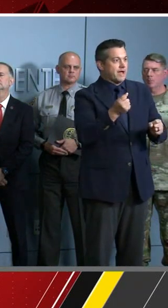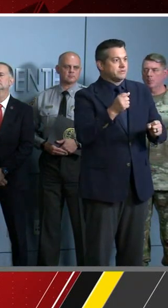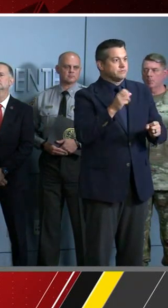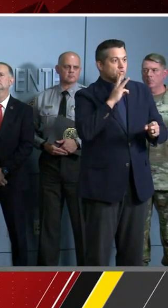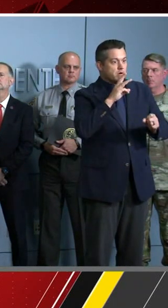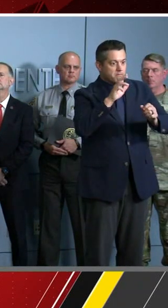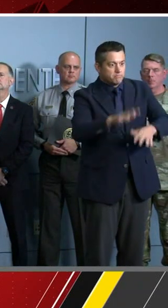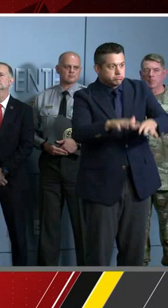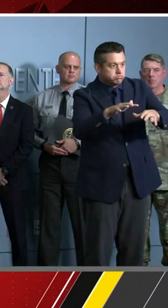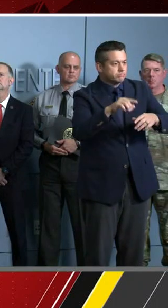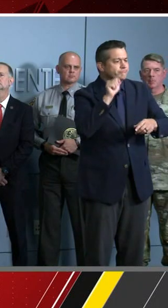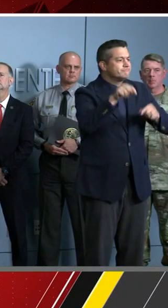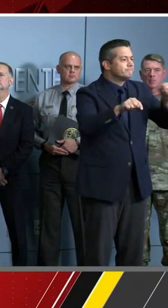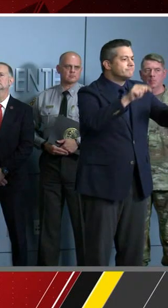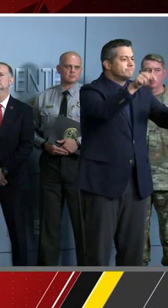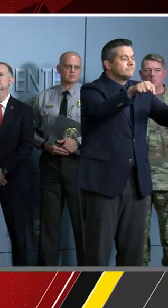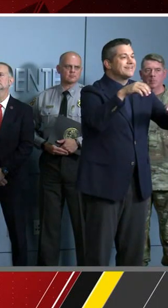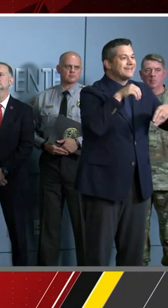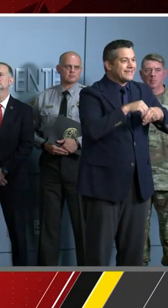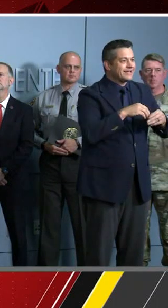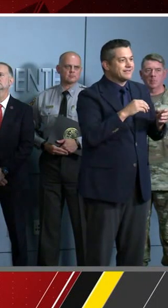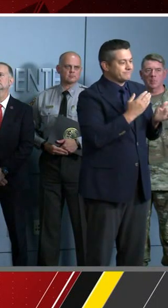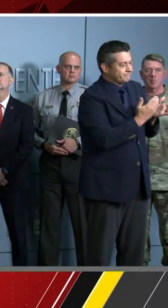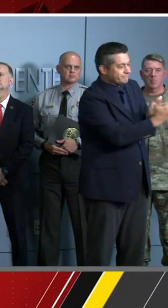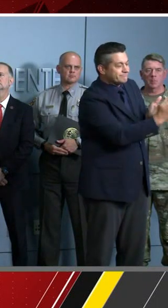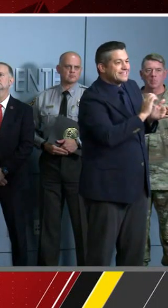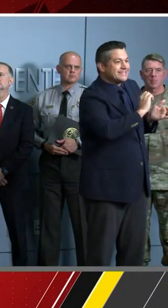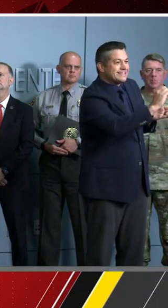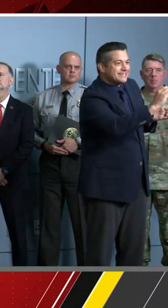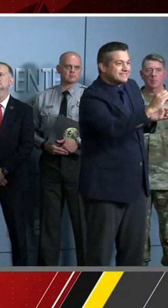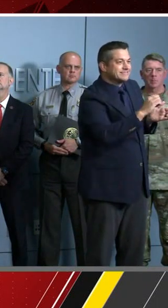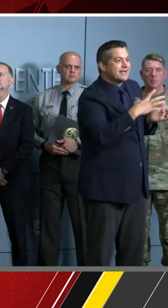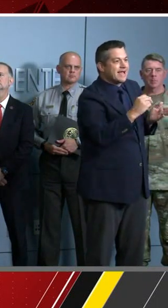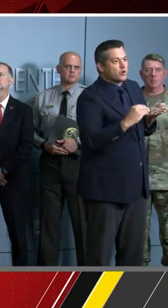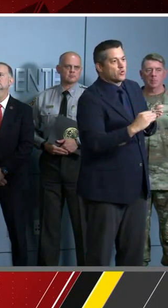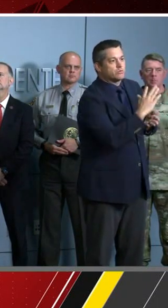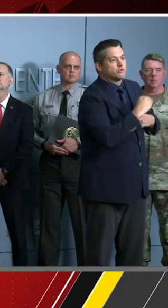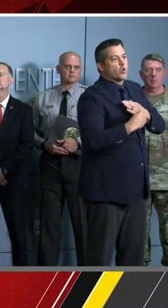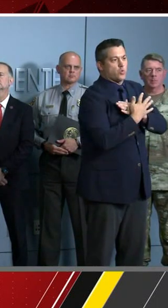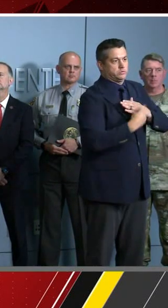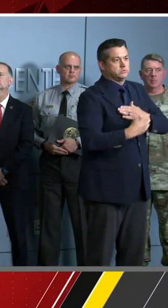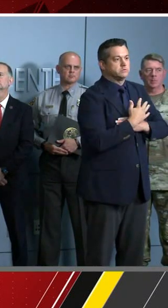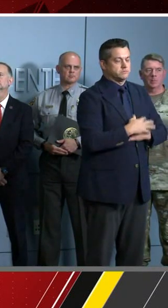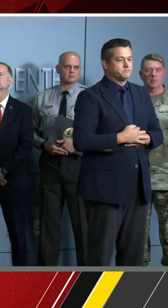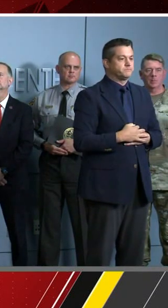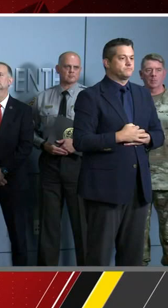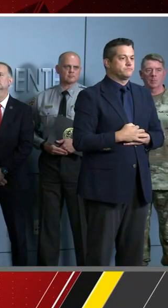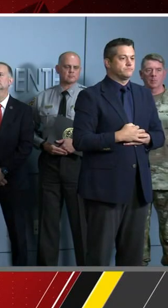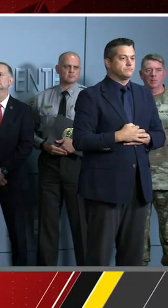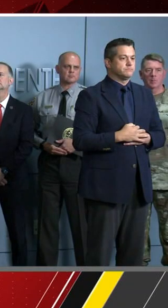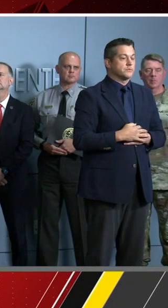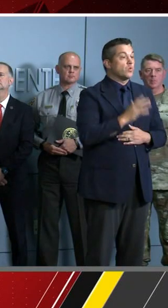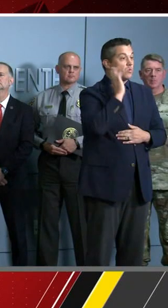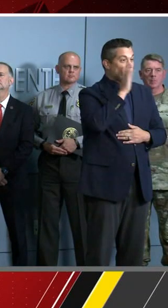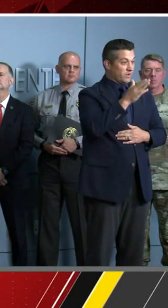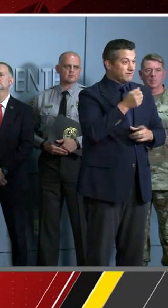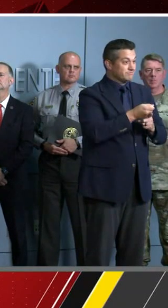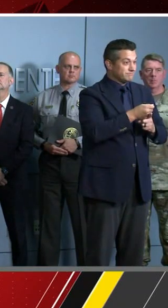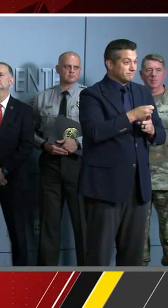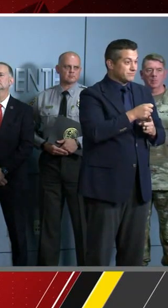Coastal plain. So everyone needs